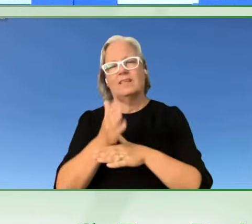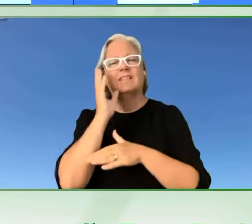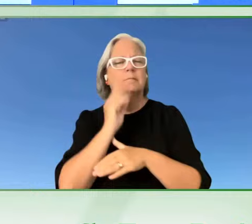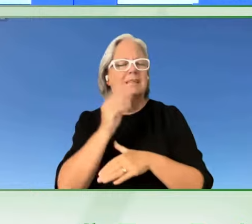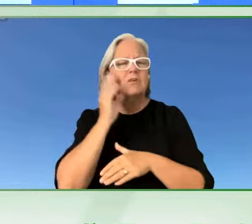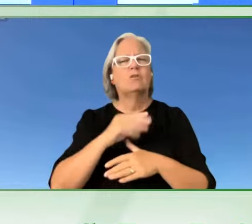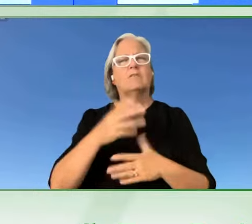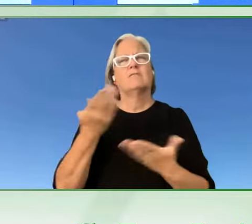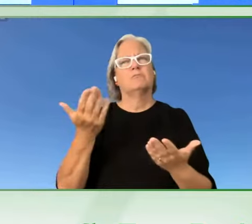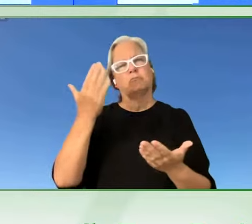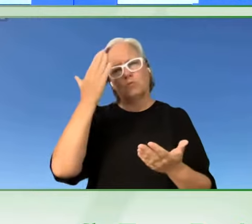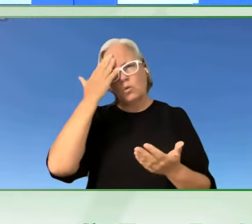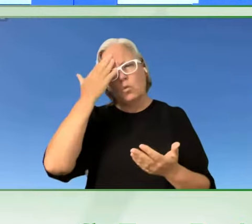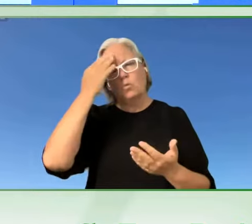education across schools.